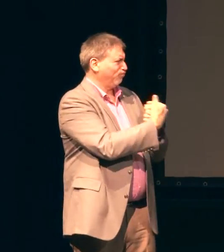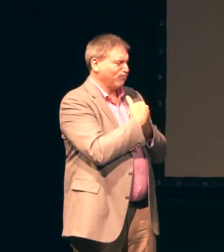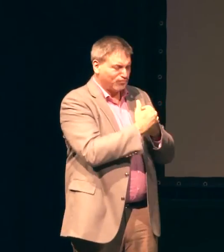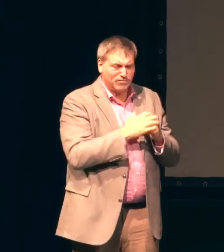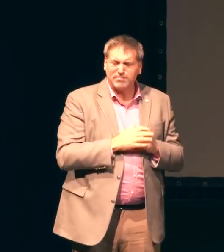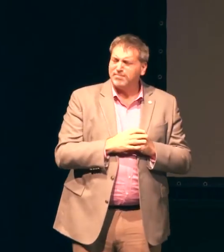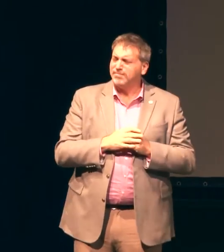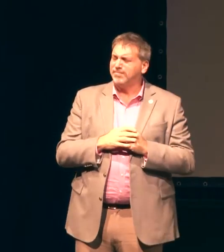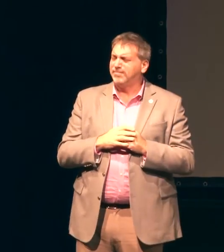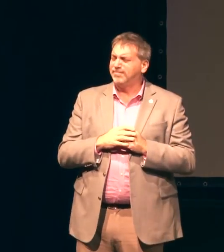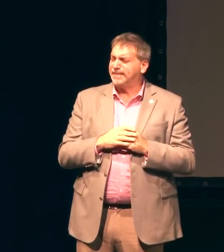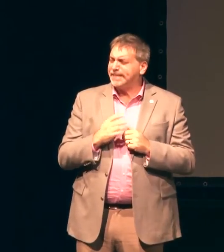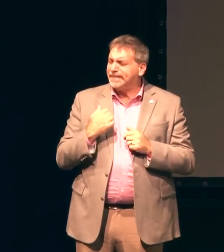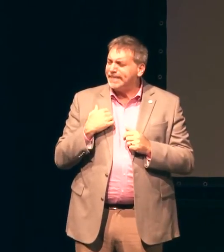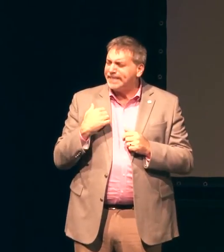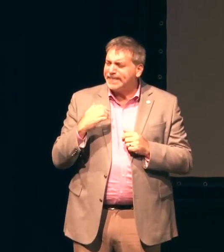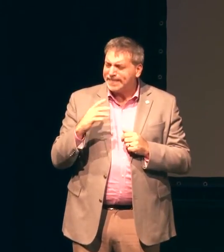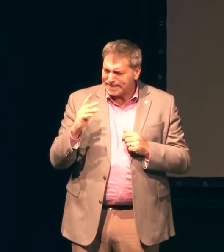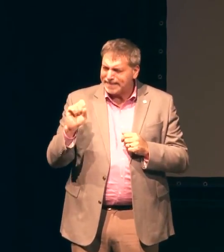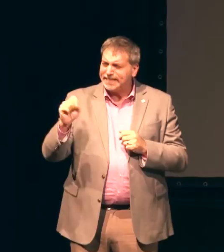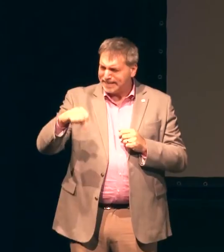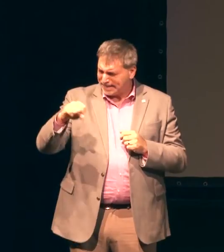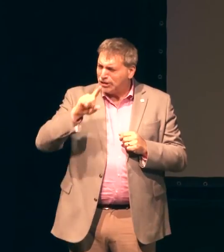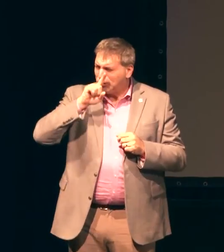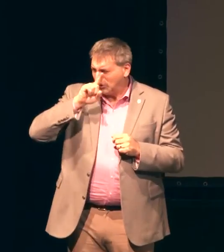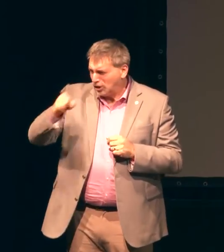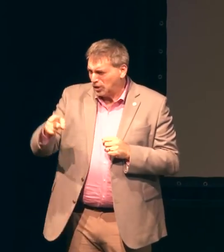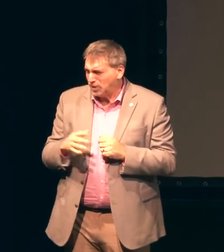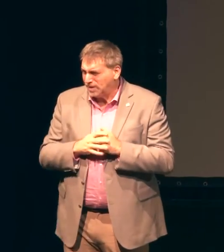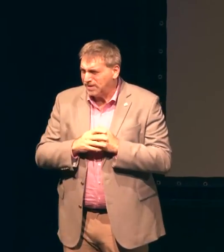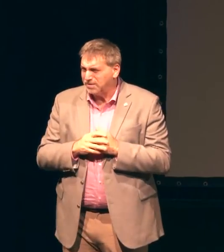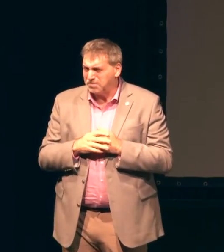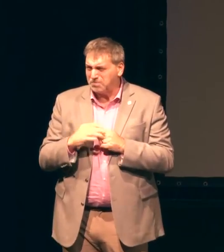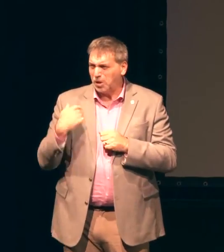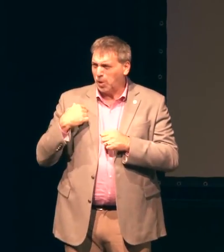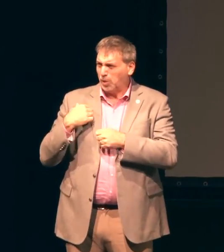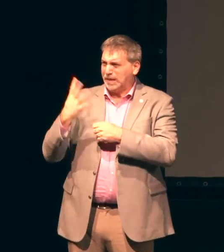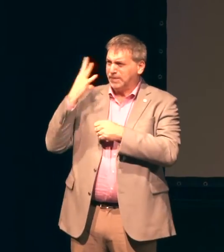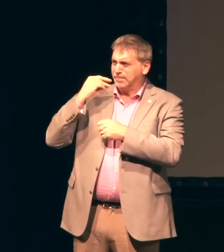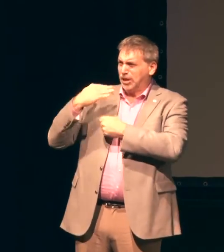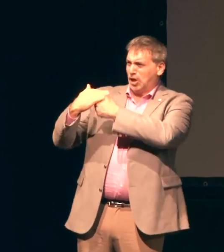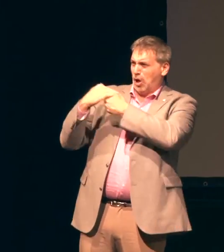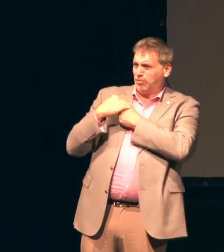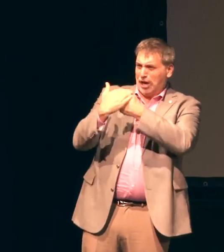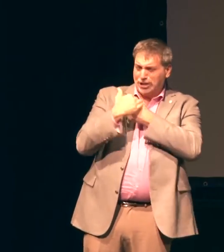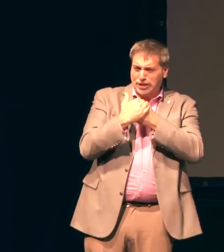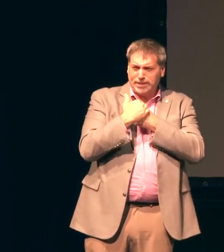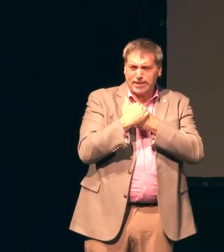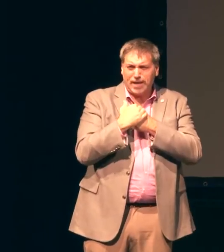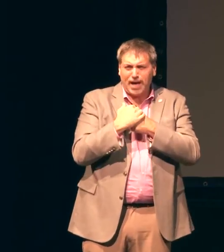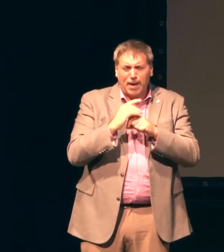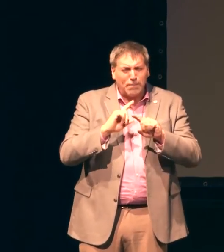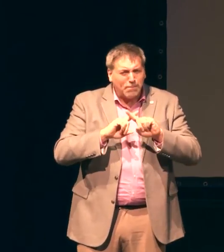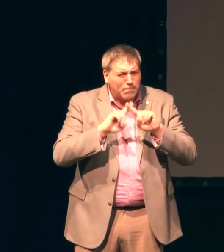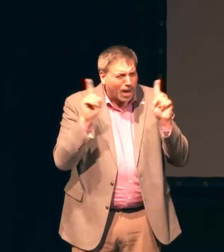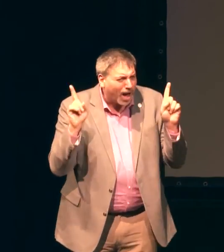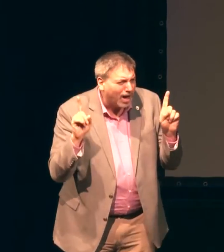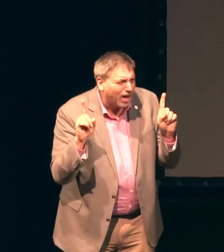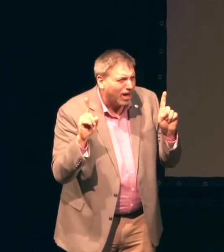from the hearing. Yes, in fact, there is oppression. I have experienced oppression,